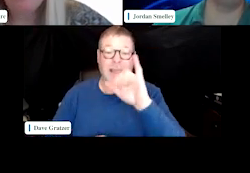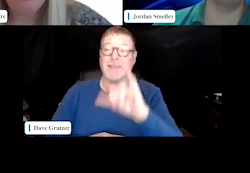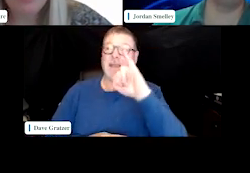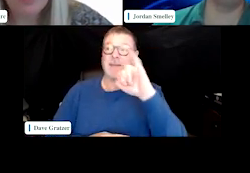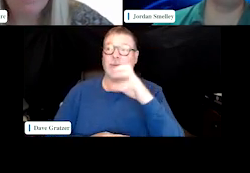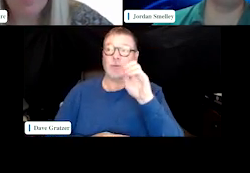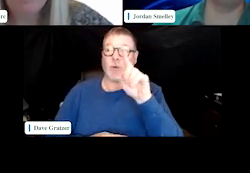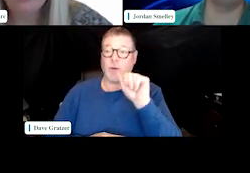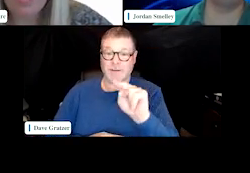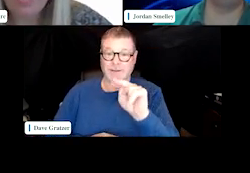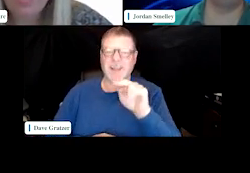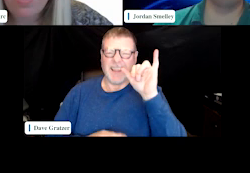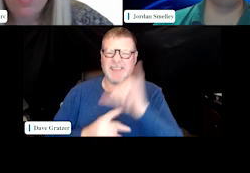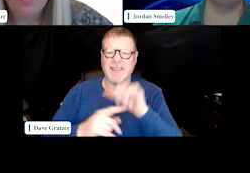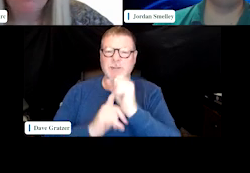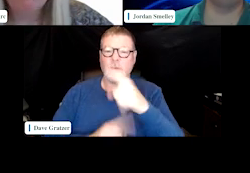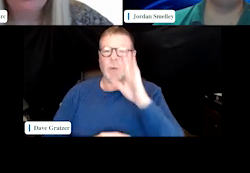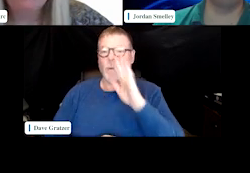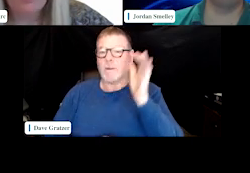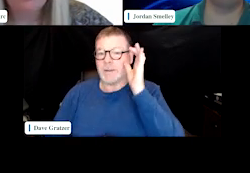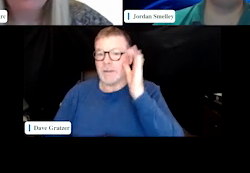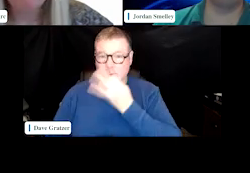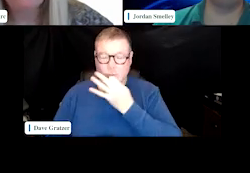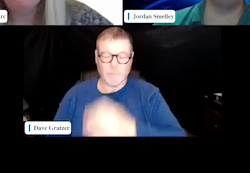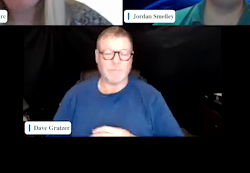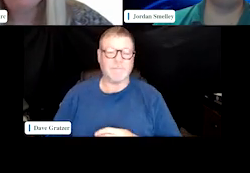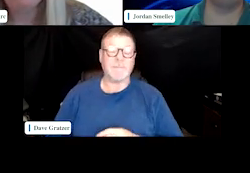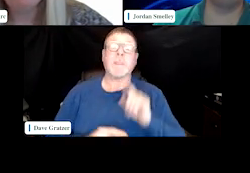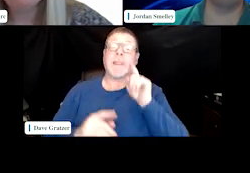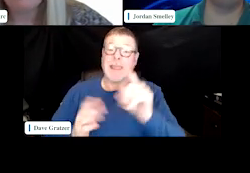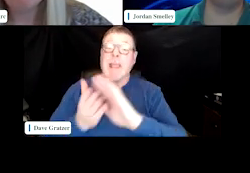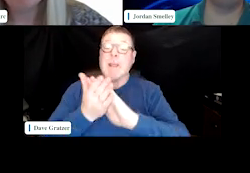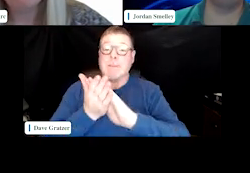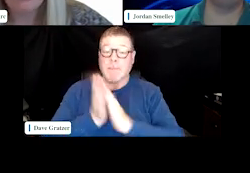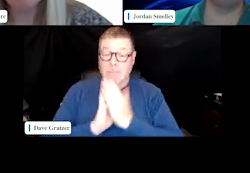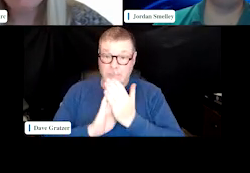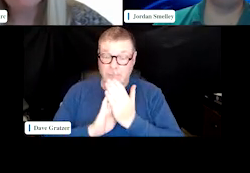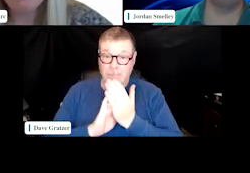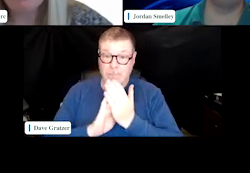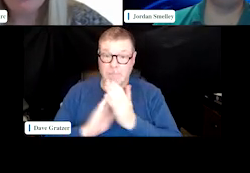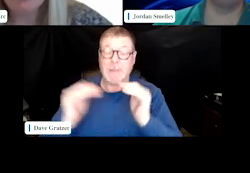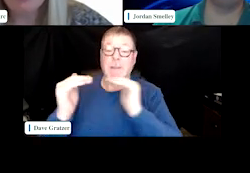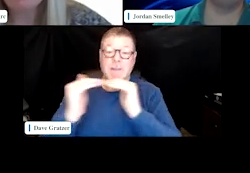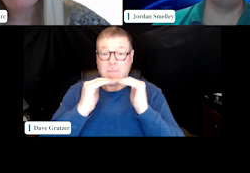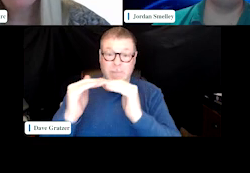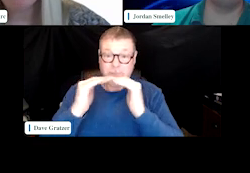who you'll be hearing from in a second, in that he became a peer support specialist